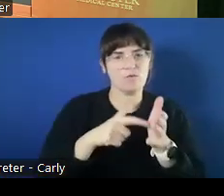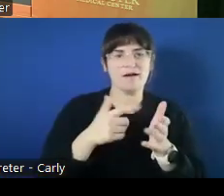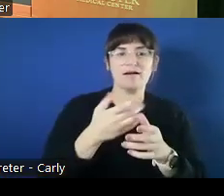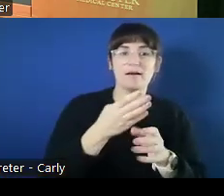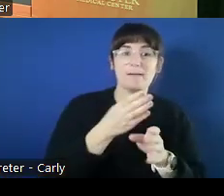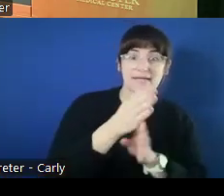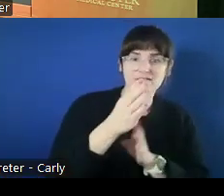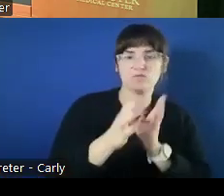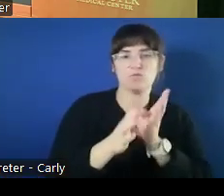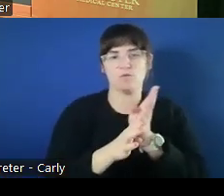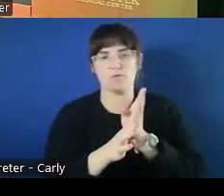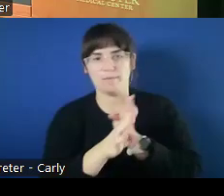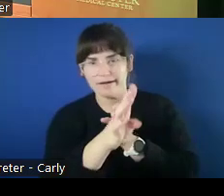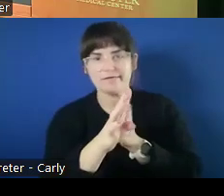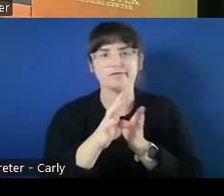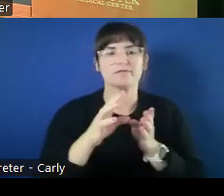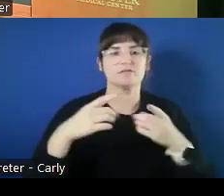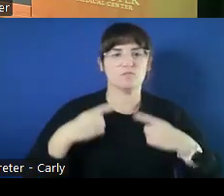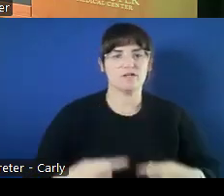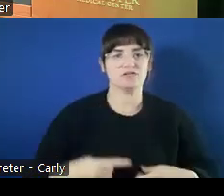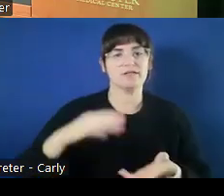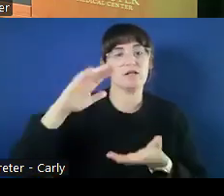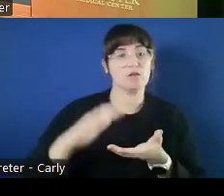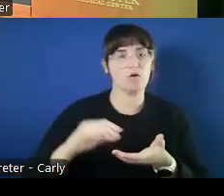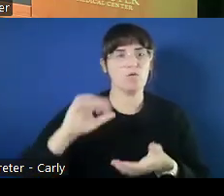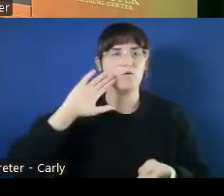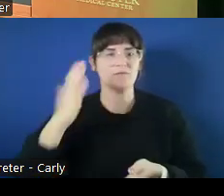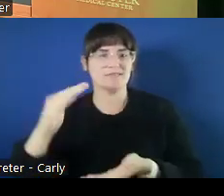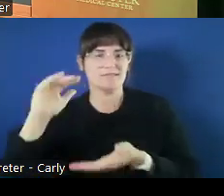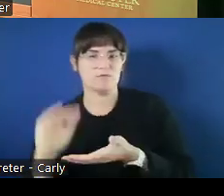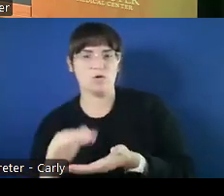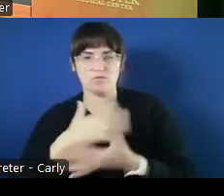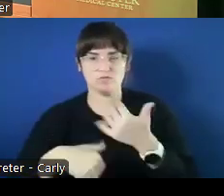low perceived social support so not all these folks had major depressive disorder actually a